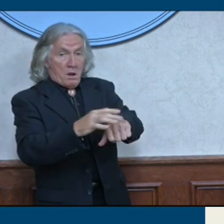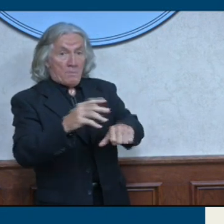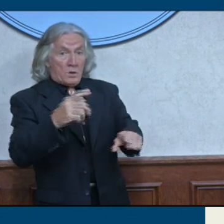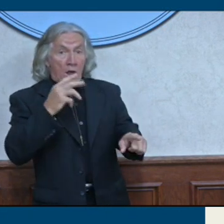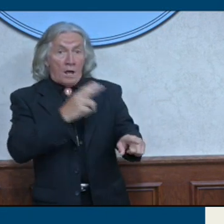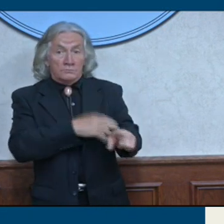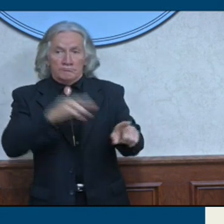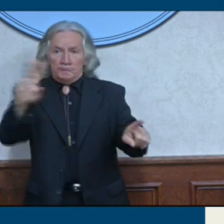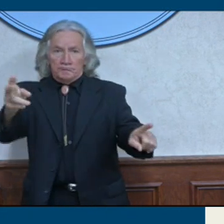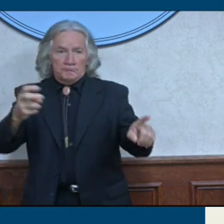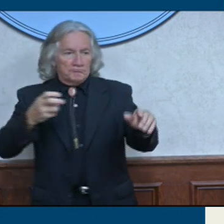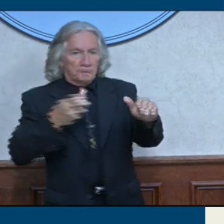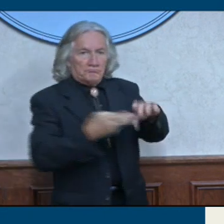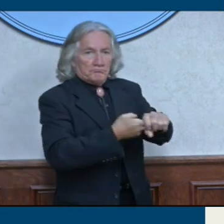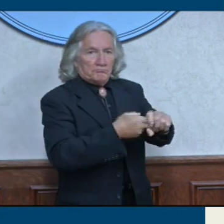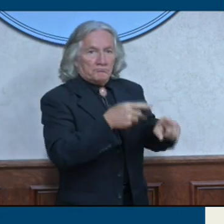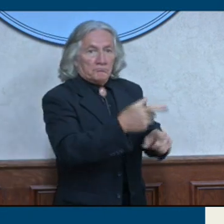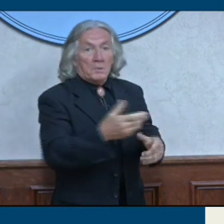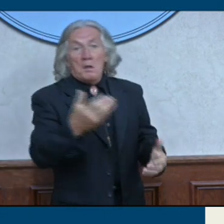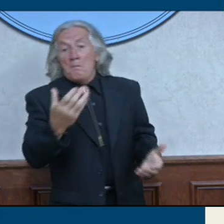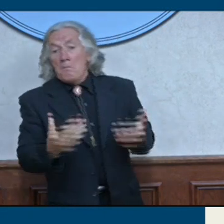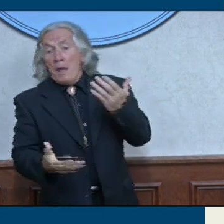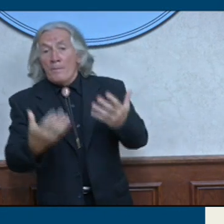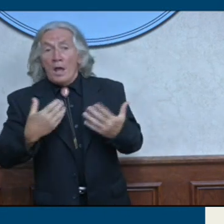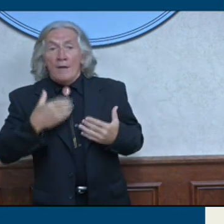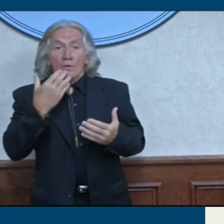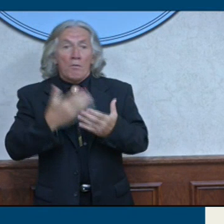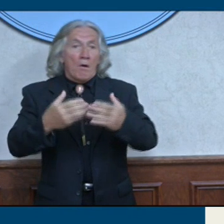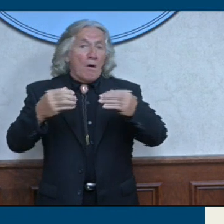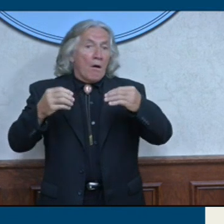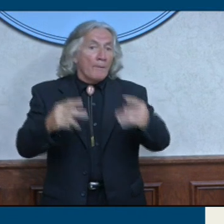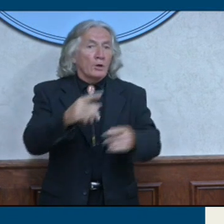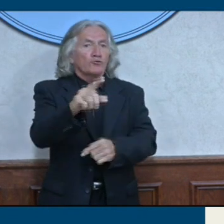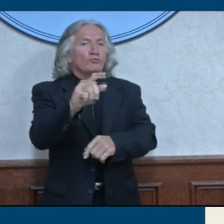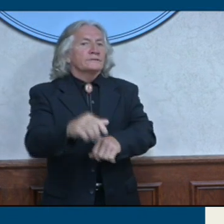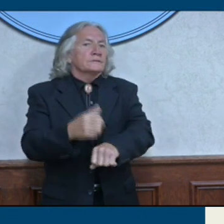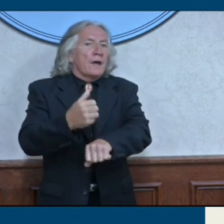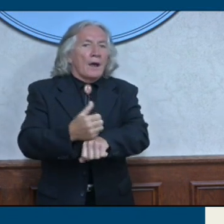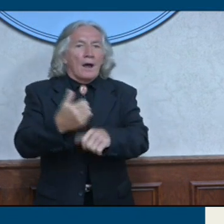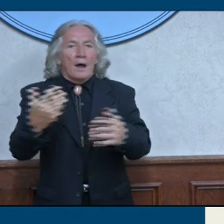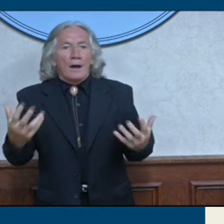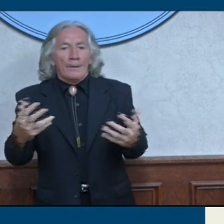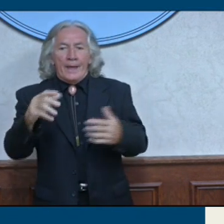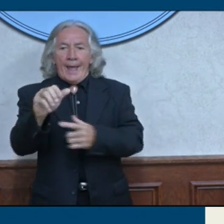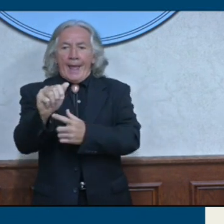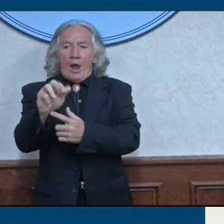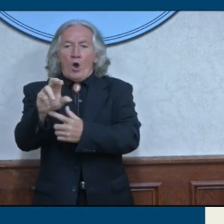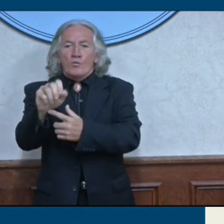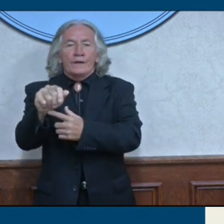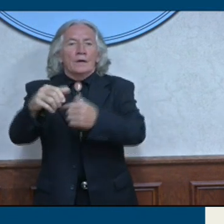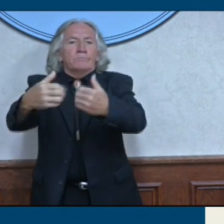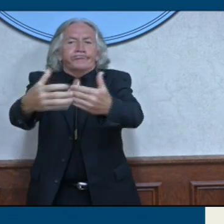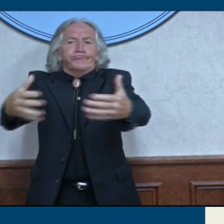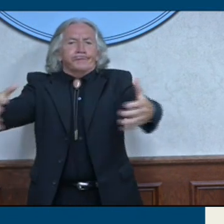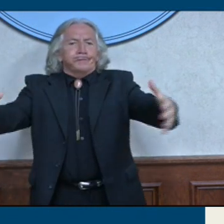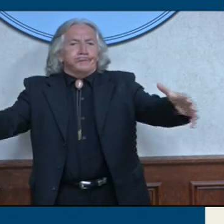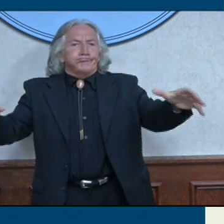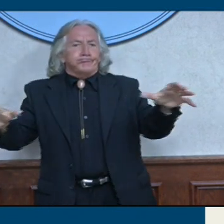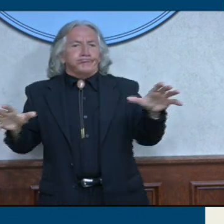AMBULATORY SURGERY THEIR NURSING HOMES THAT MIGHT BE AVAILABLE. LONG-TERM ACUTE CARE HOSPITALS. THEY MIGHT